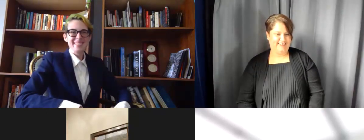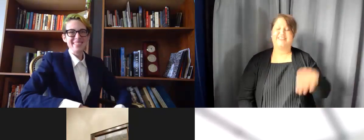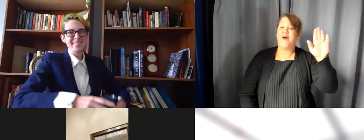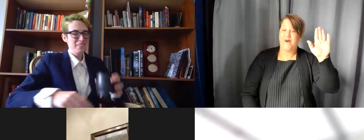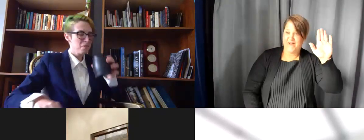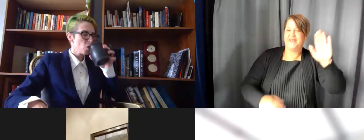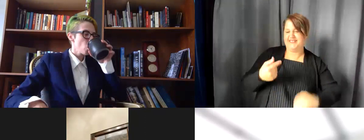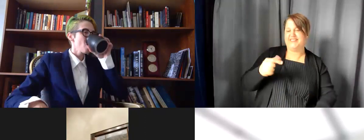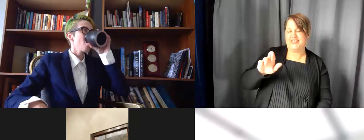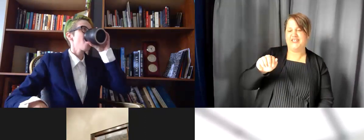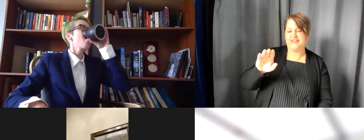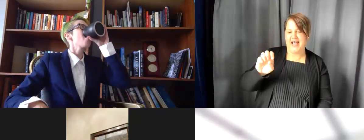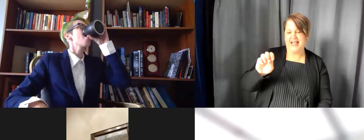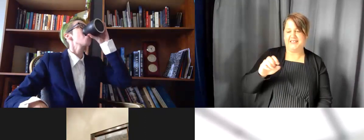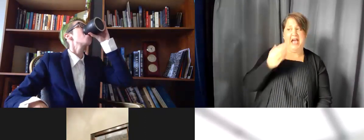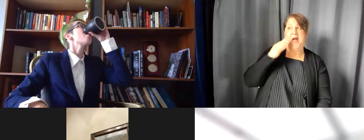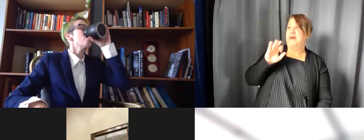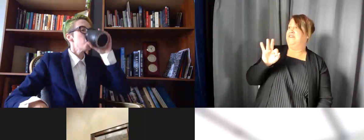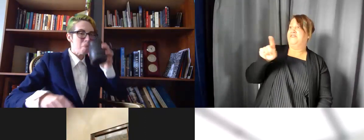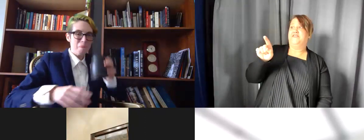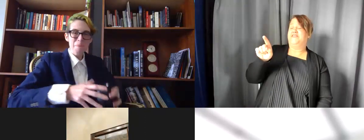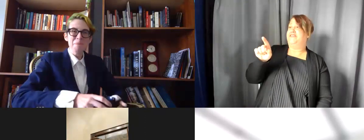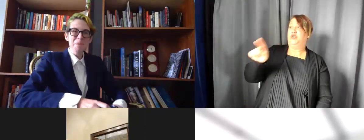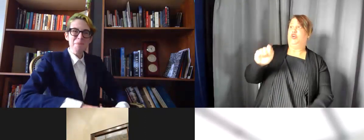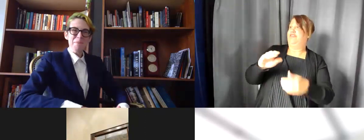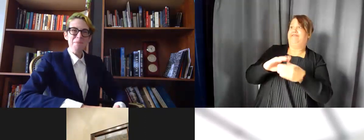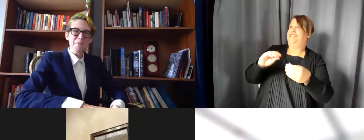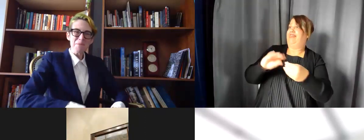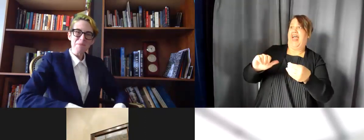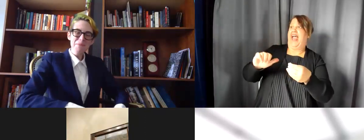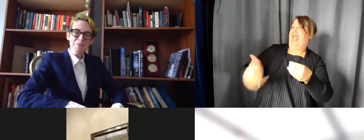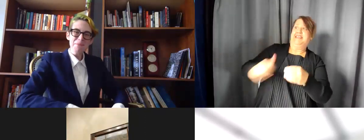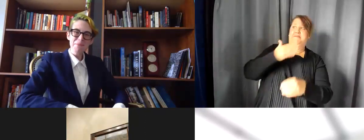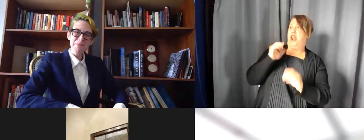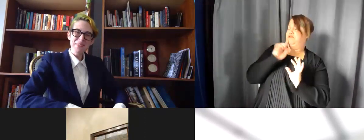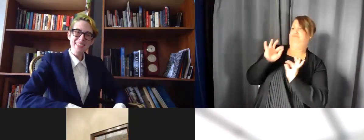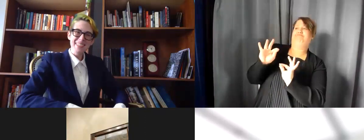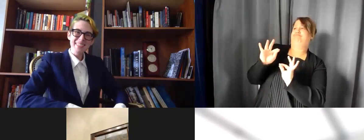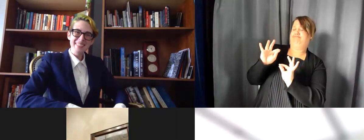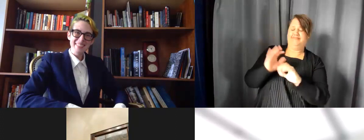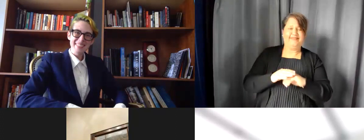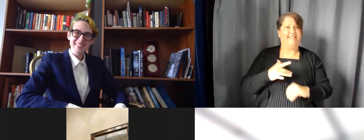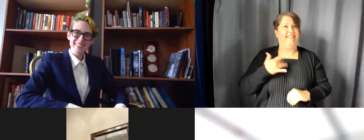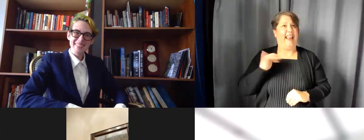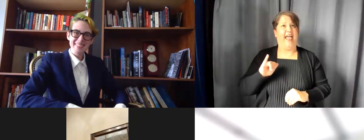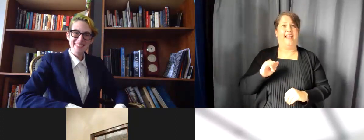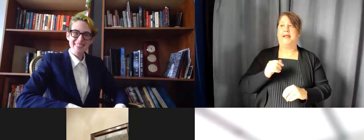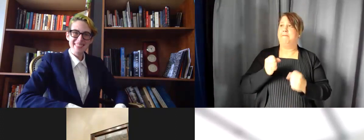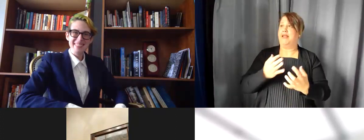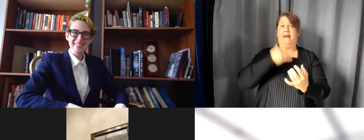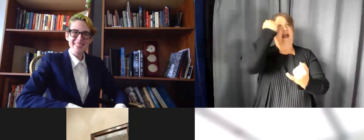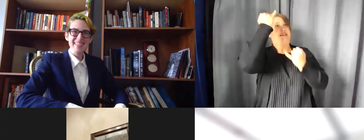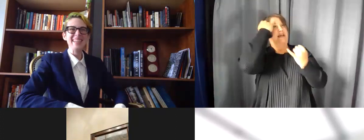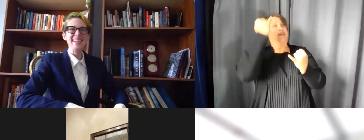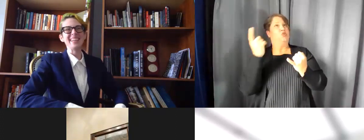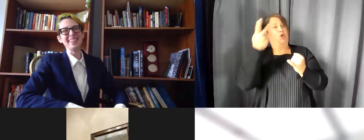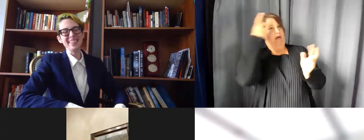Grace: I I don't know that you could have said it better. I feel as if you took a lot of the words right out of my brain.